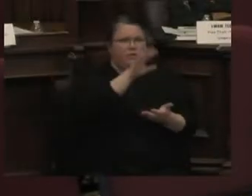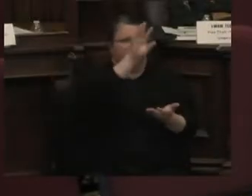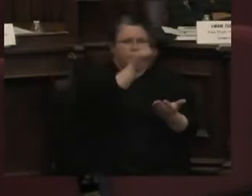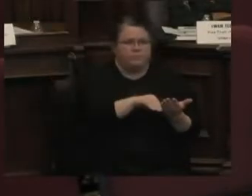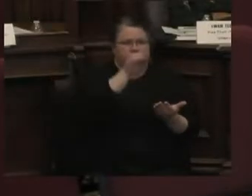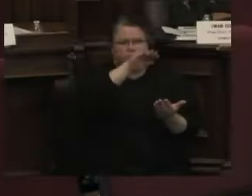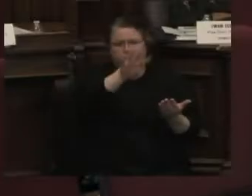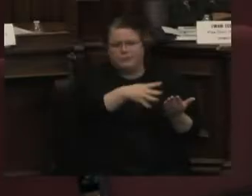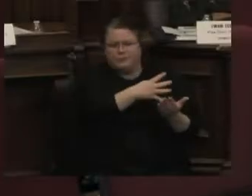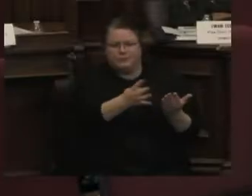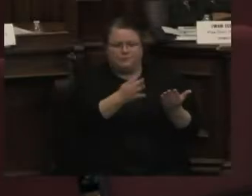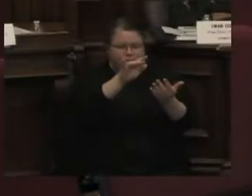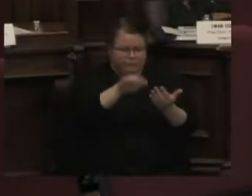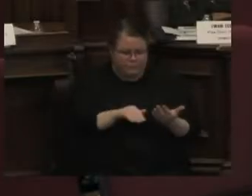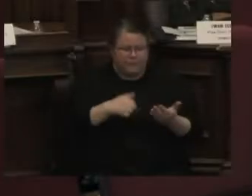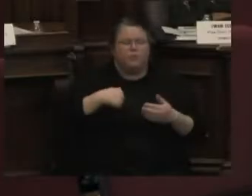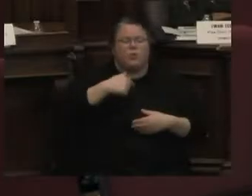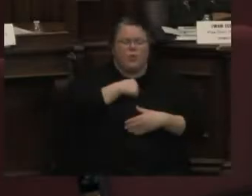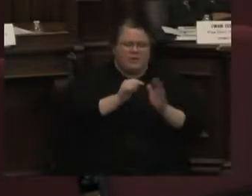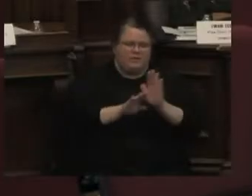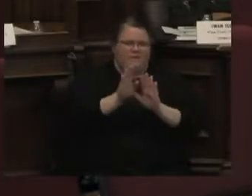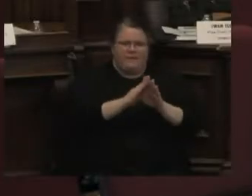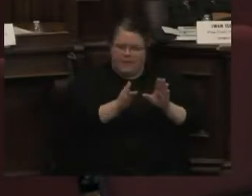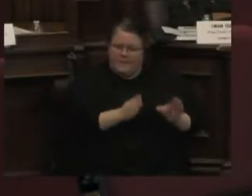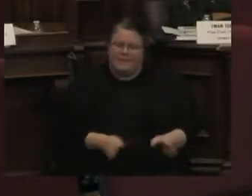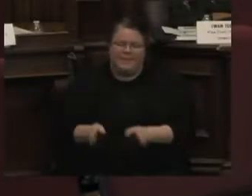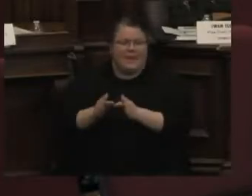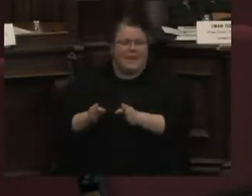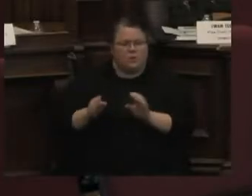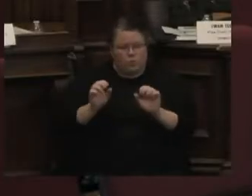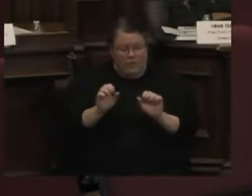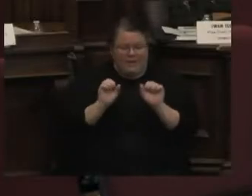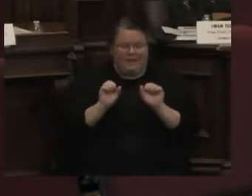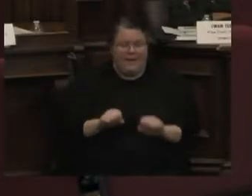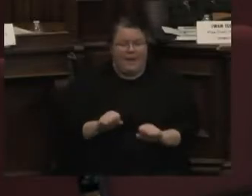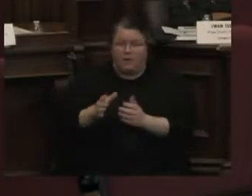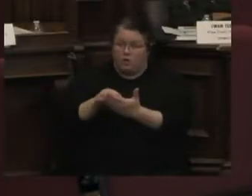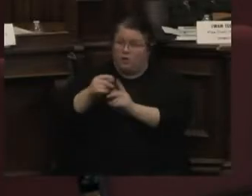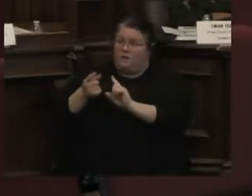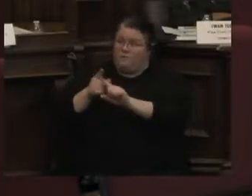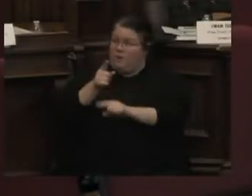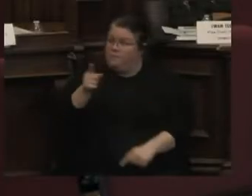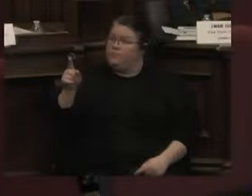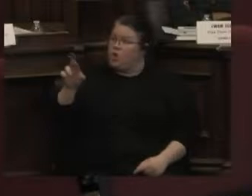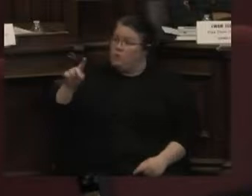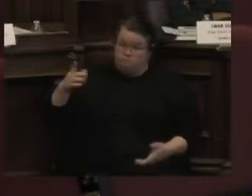it on a spreadsheet already.